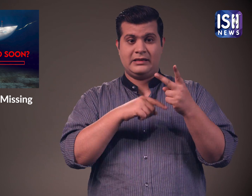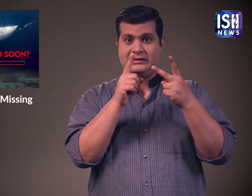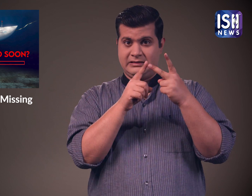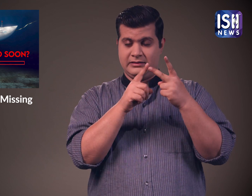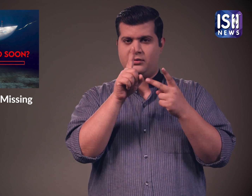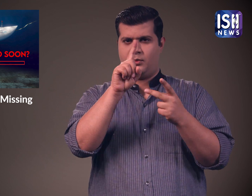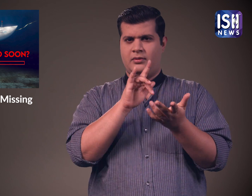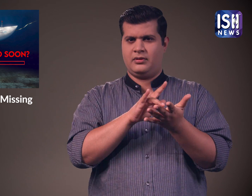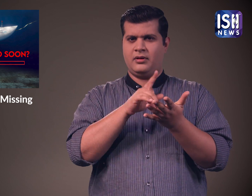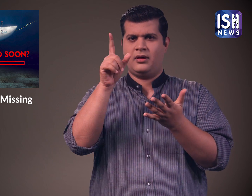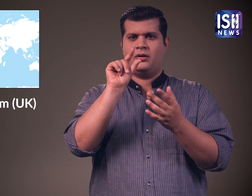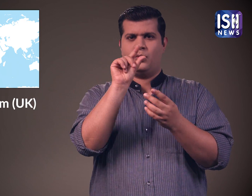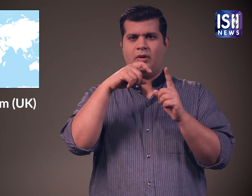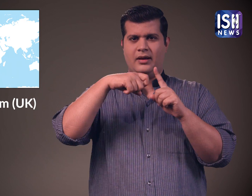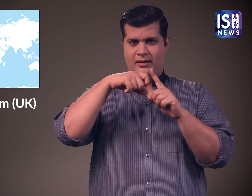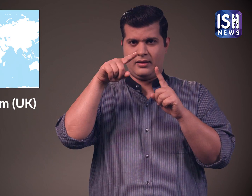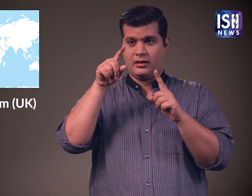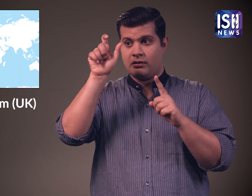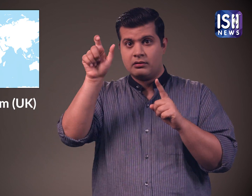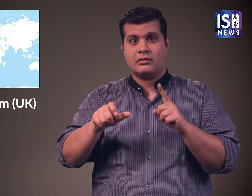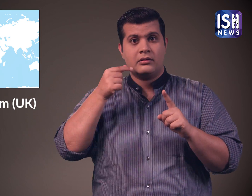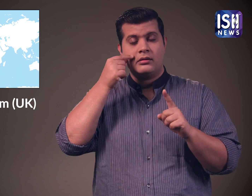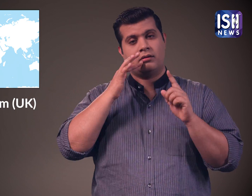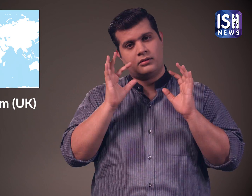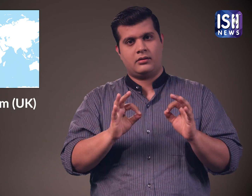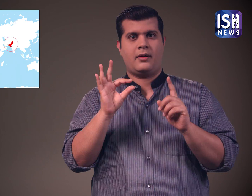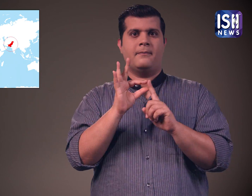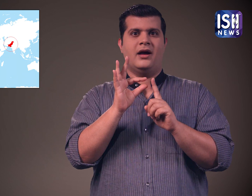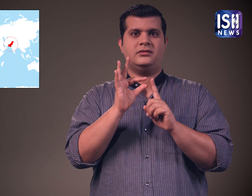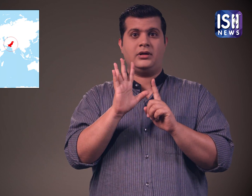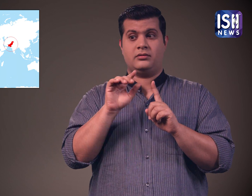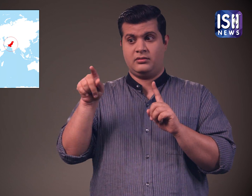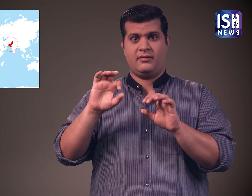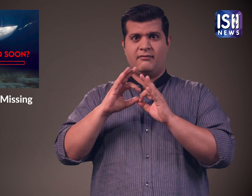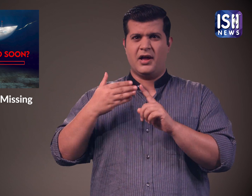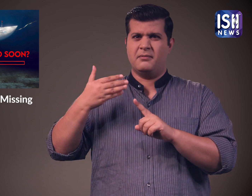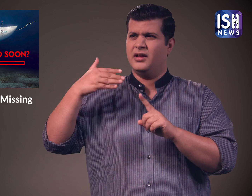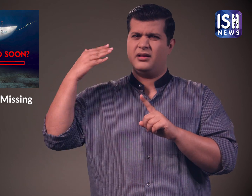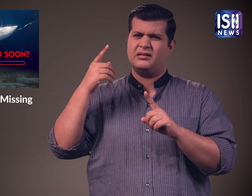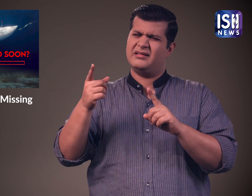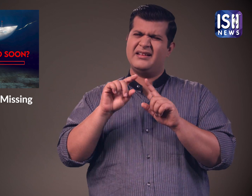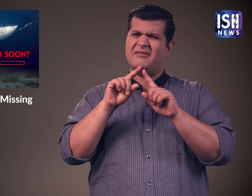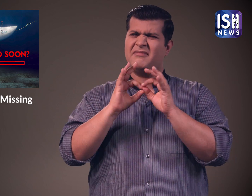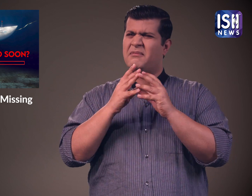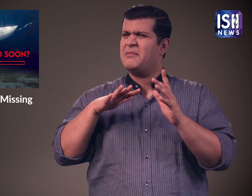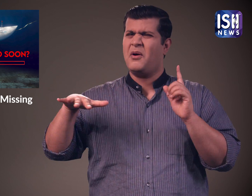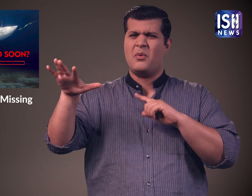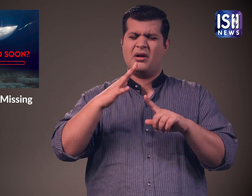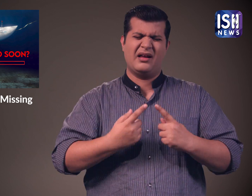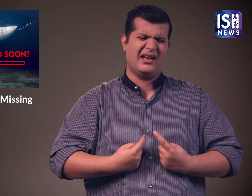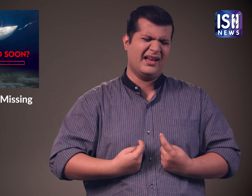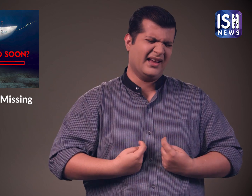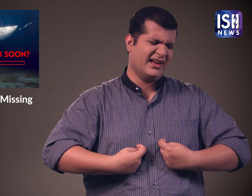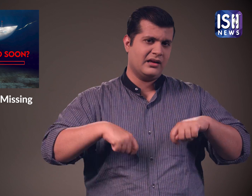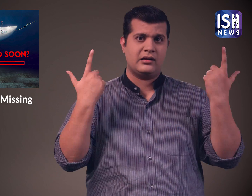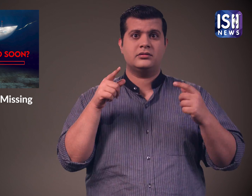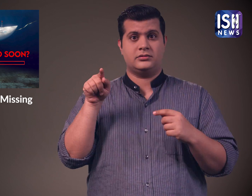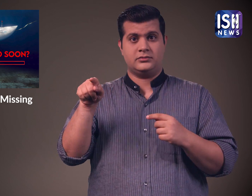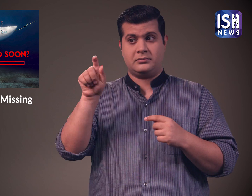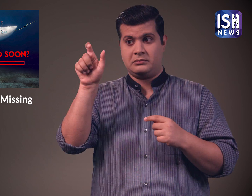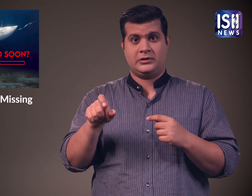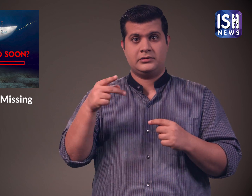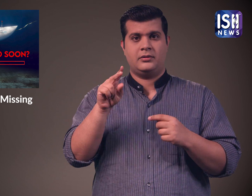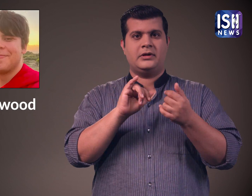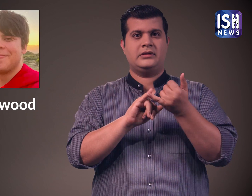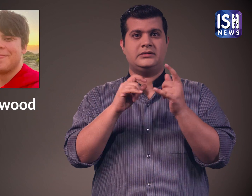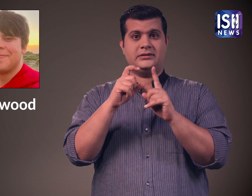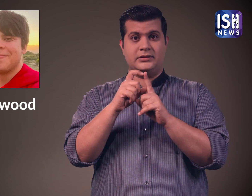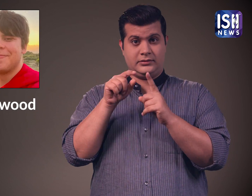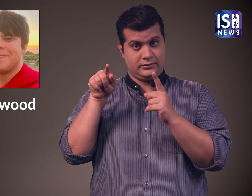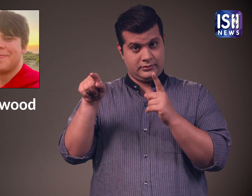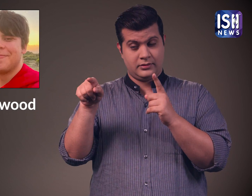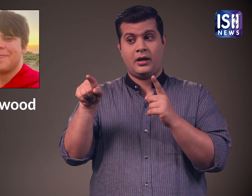The second person onboard is a Pakistani British billionaire called Shehzad Dawood. He belongs to one of the richest families in Pakistan.